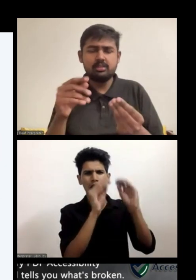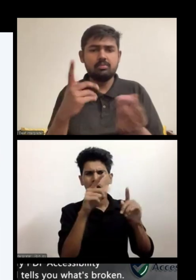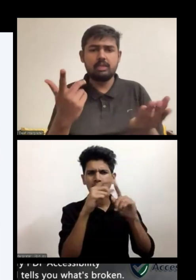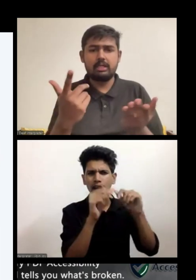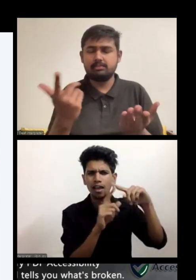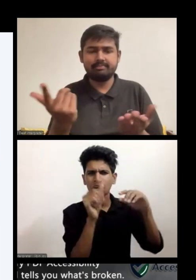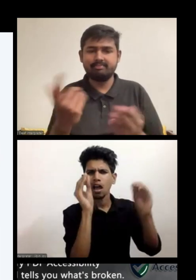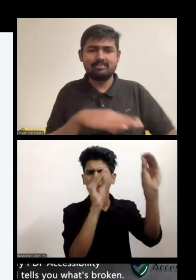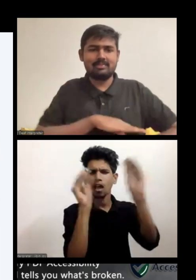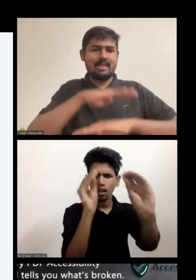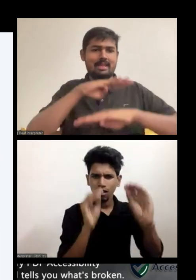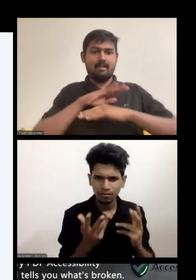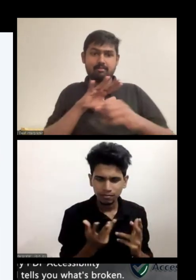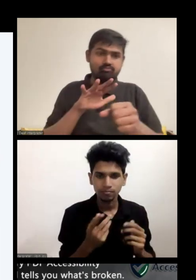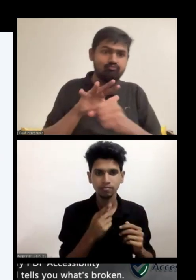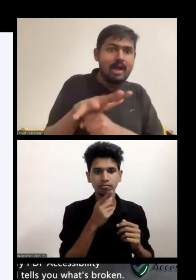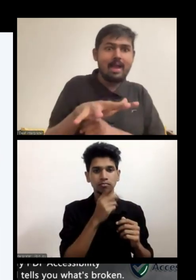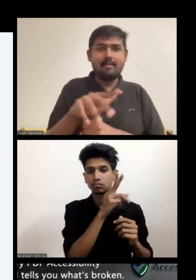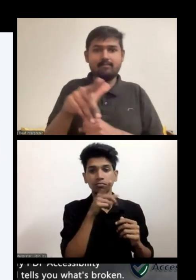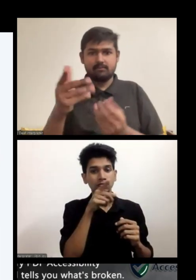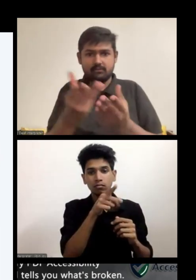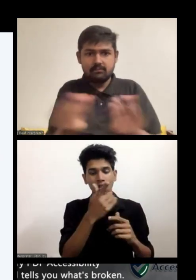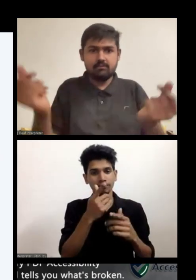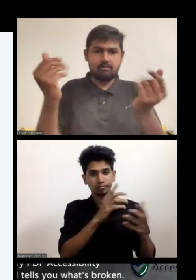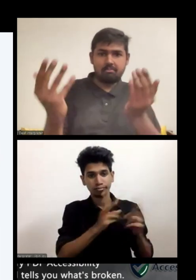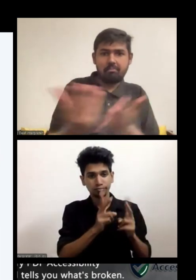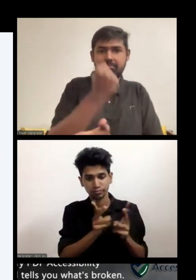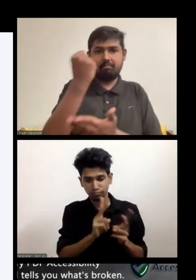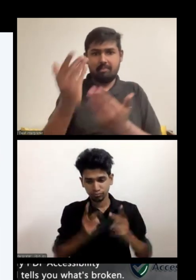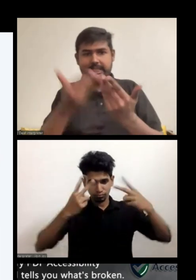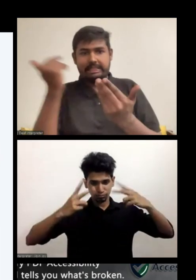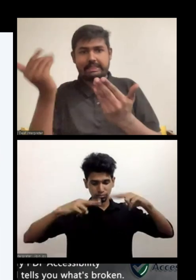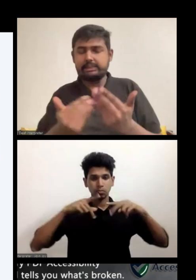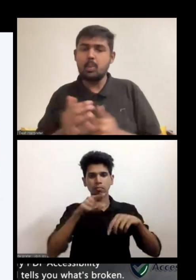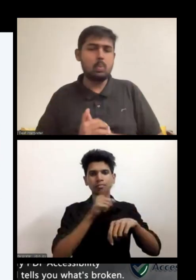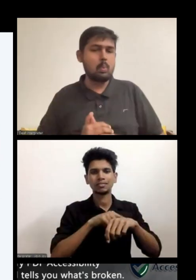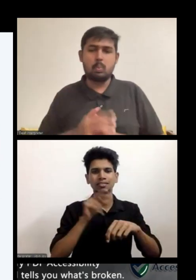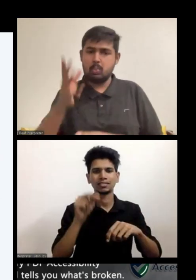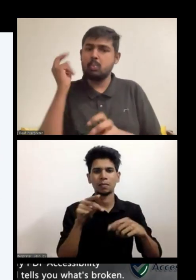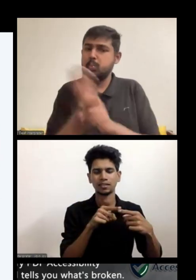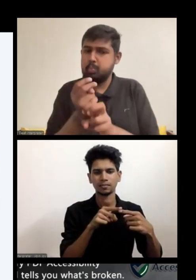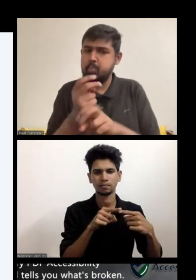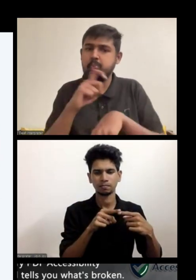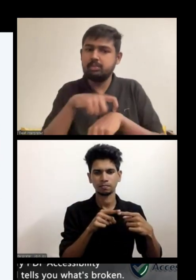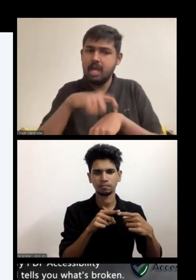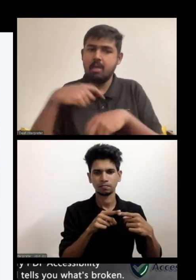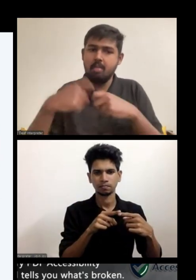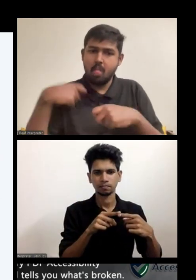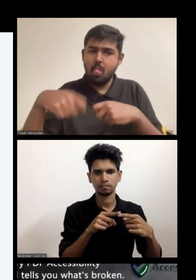because it takes a lot of time and it takes a costing that is impossible for an organization to spend.